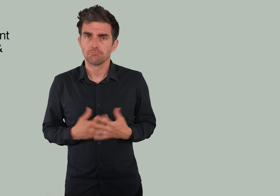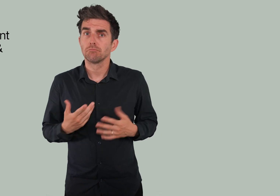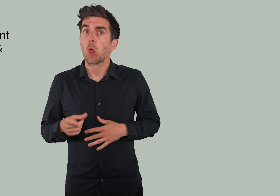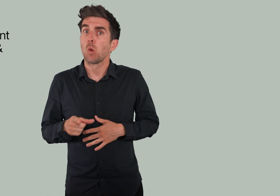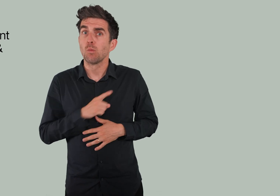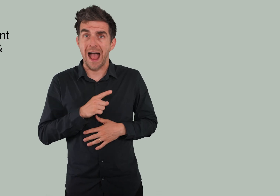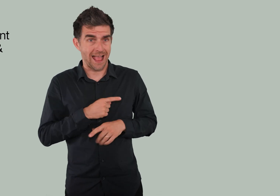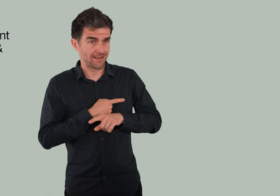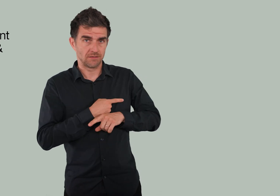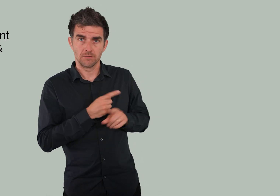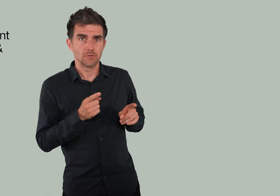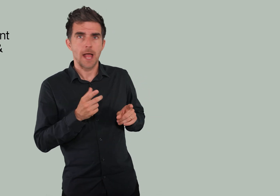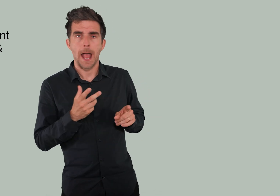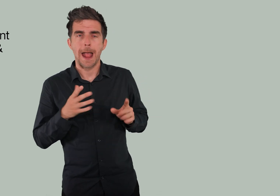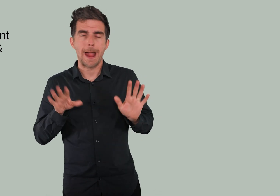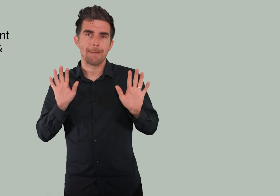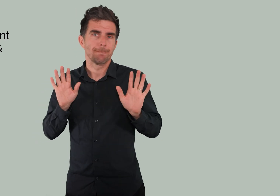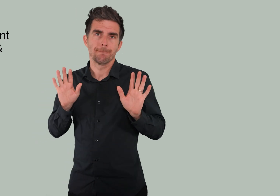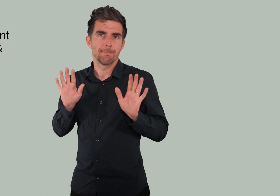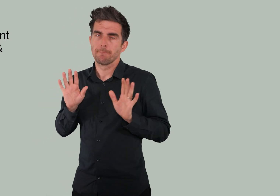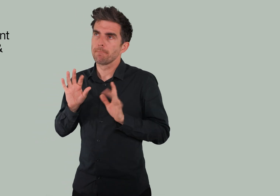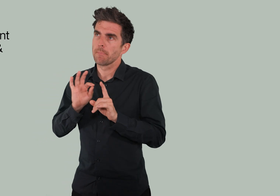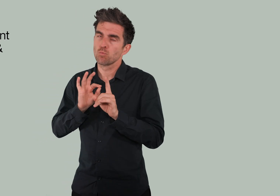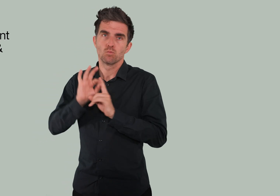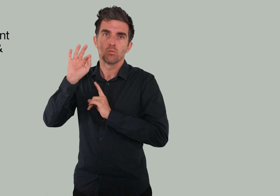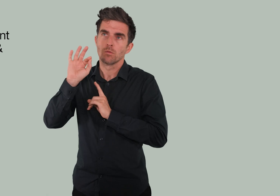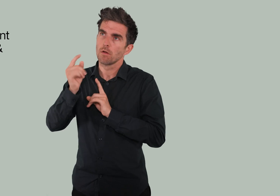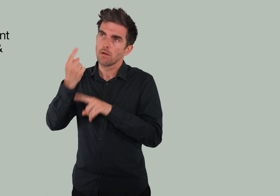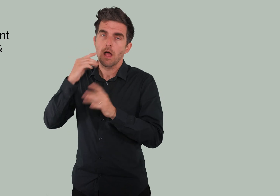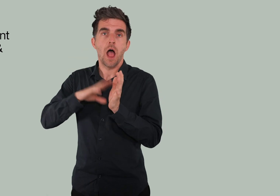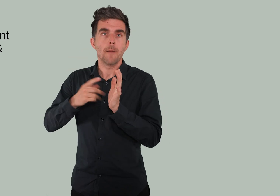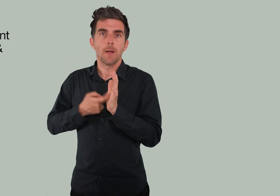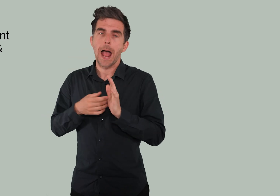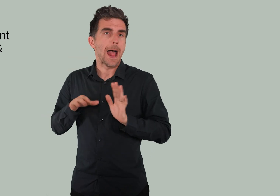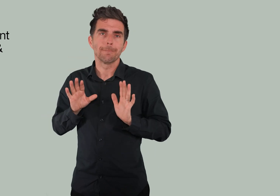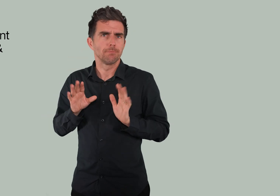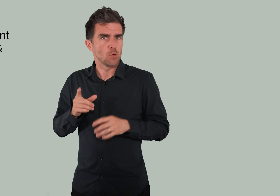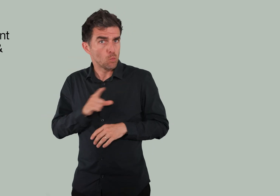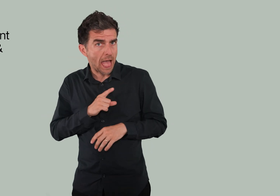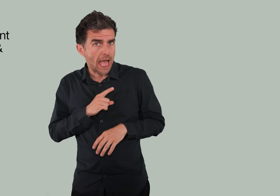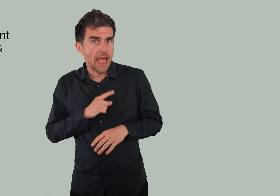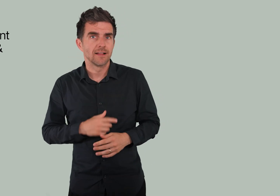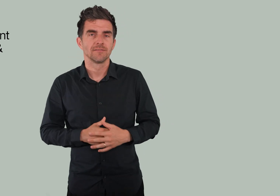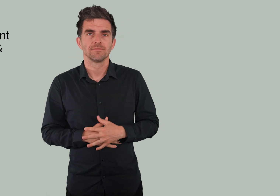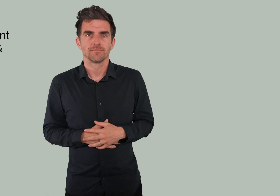Reasons applicants do not request a Mandatory Reconsideration